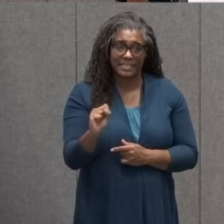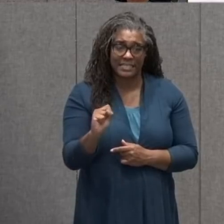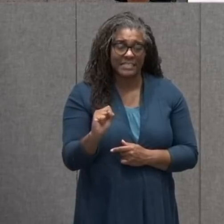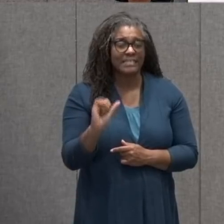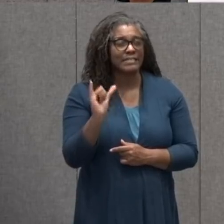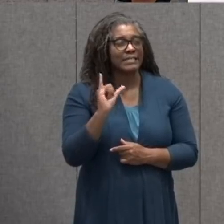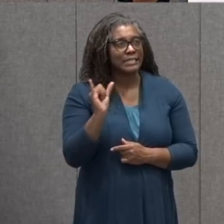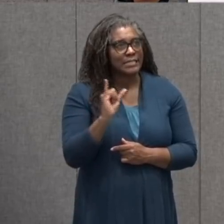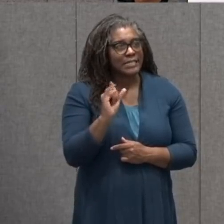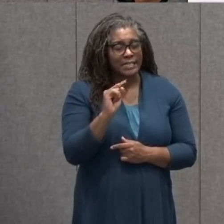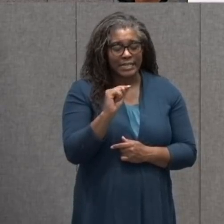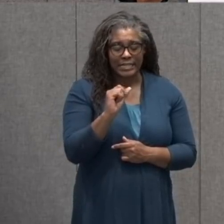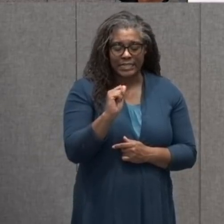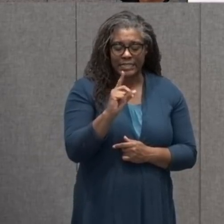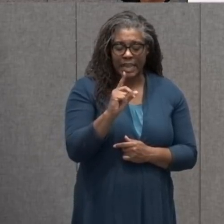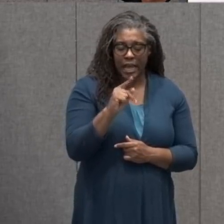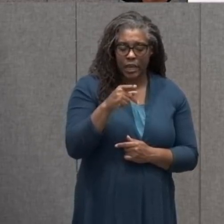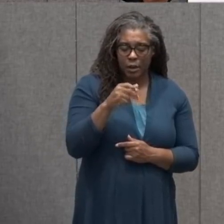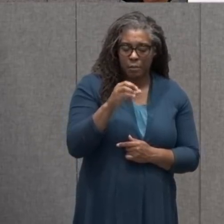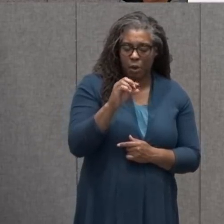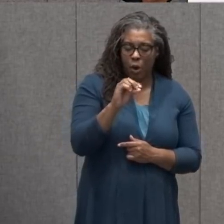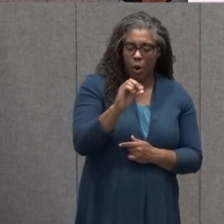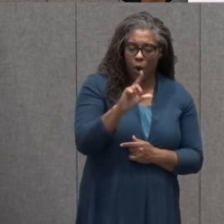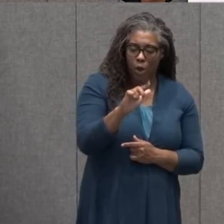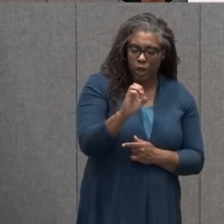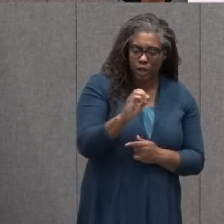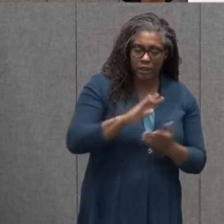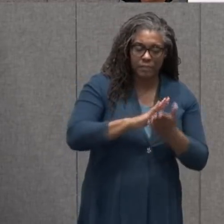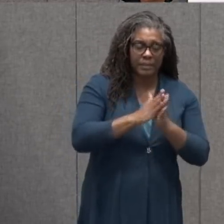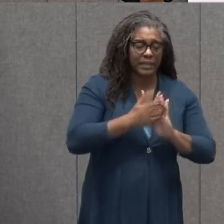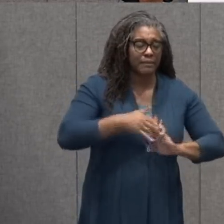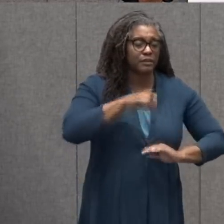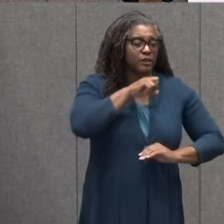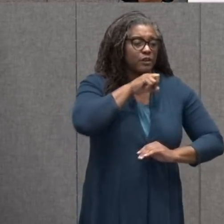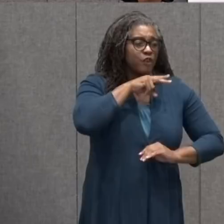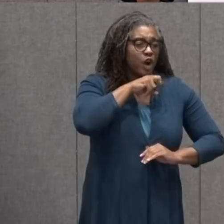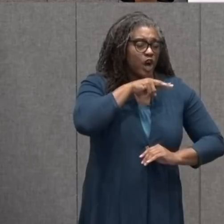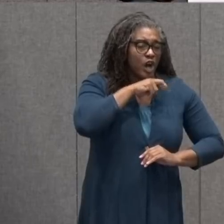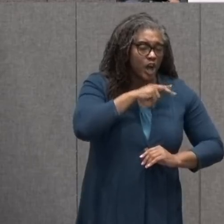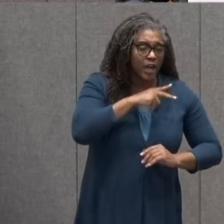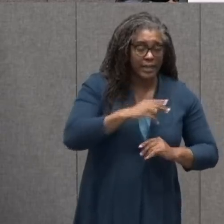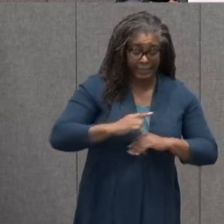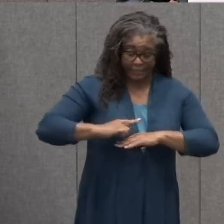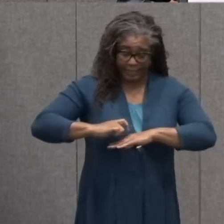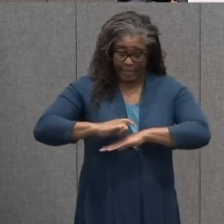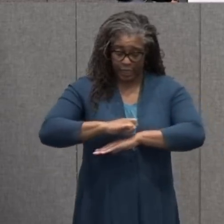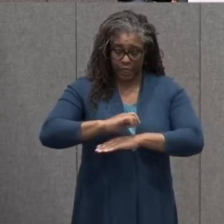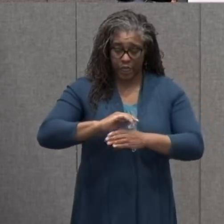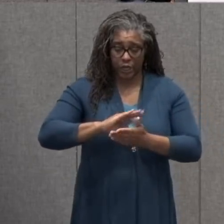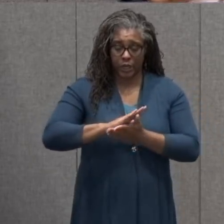a caterpillar to a butterfly, it's going through a change. Does that work, Ms. Kay?